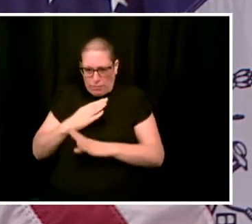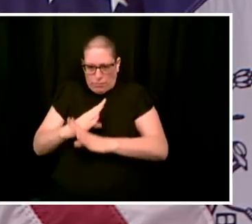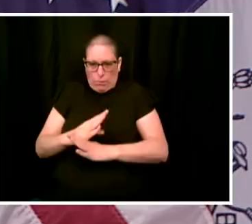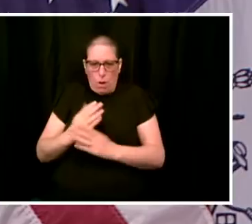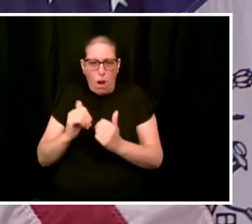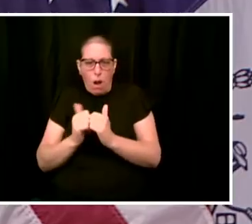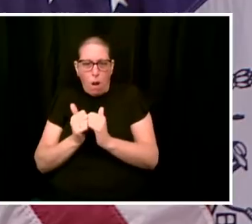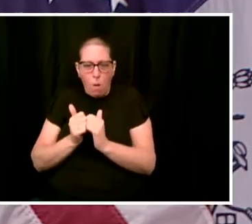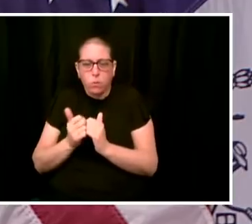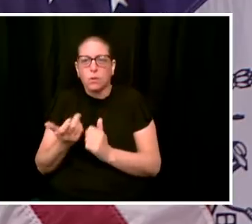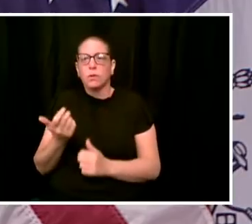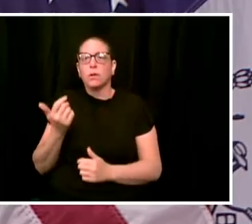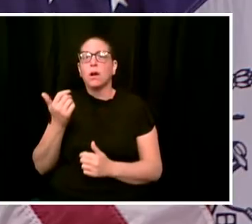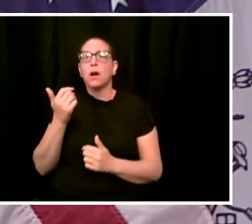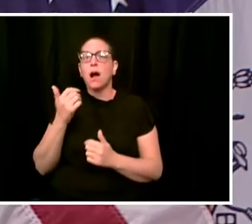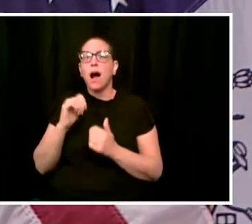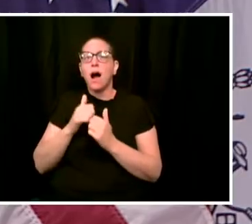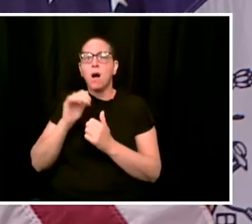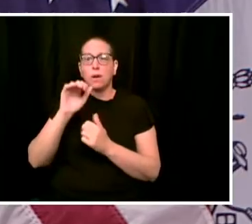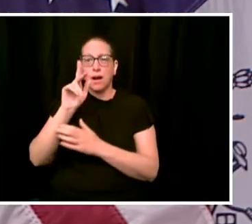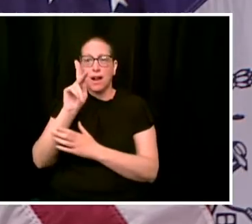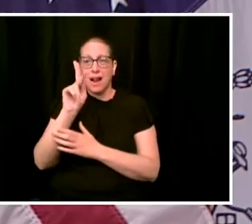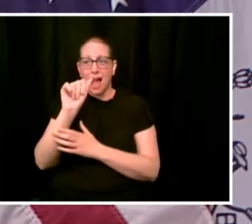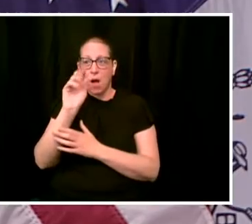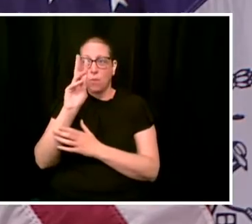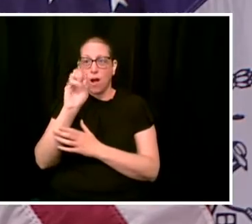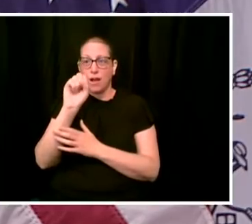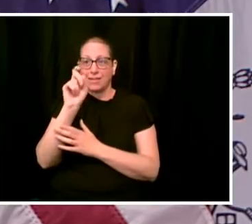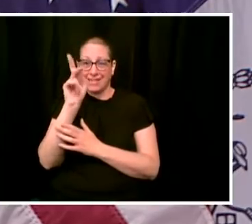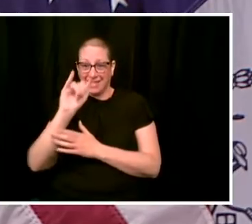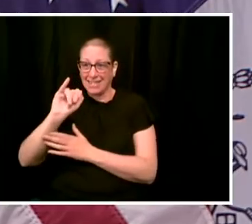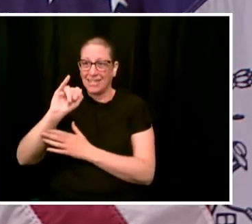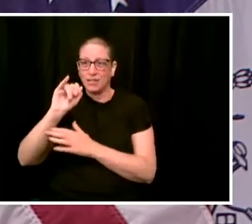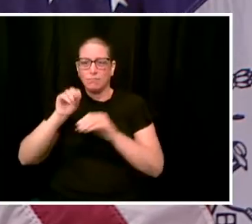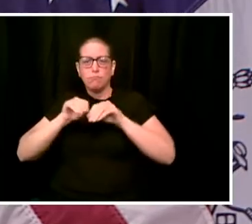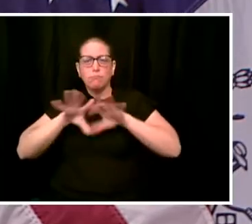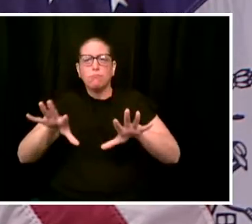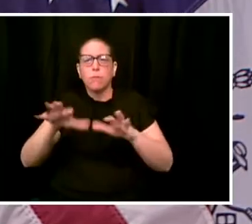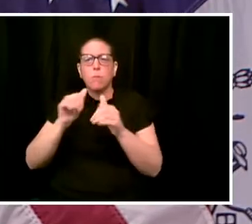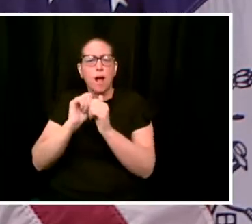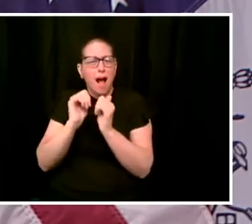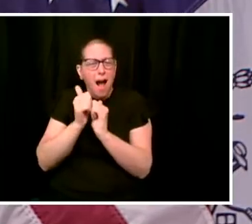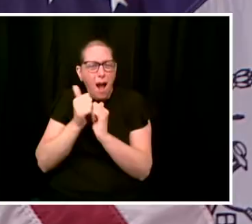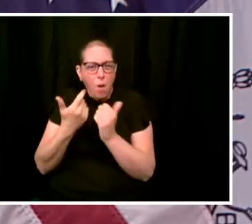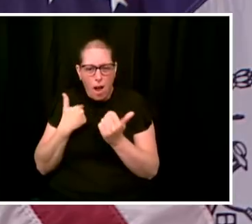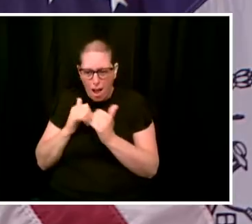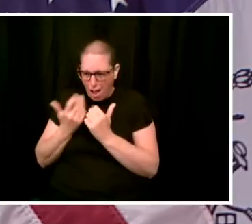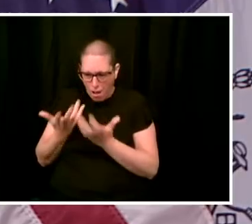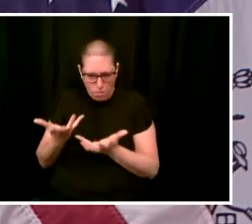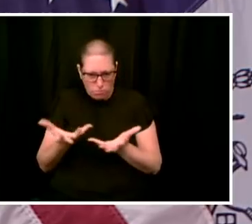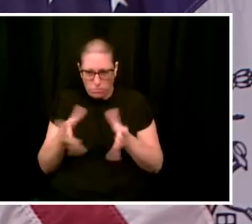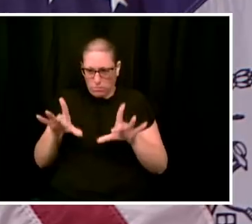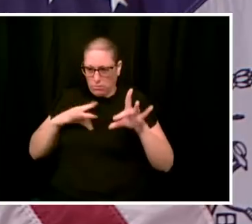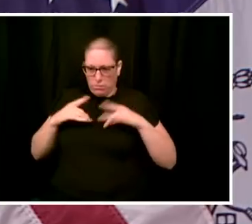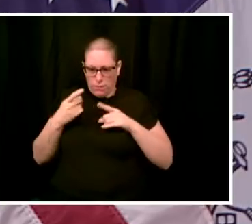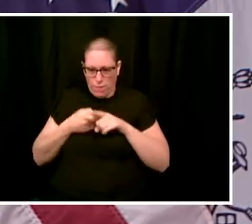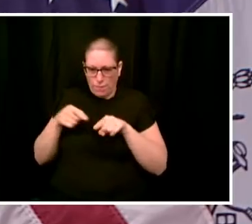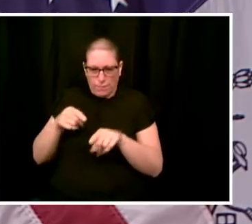TA ING FOR THEIR CHILDREN IN TERMS OF HOW THIS SYNDROME IS SPREAD. AND HOW MUCH IS THIS NOW BEING